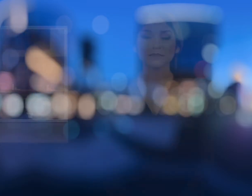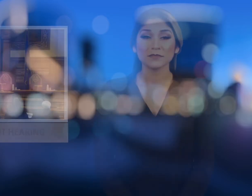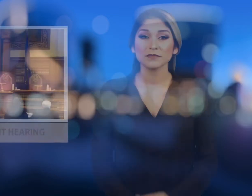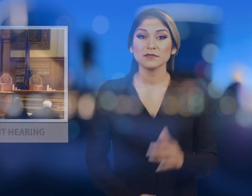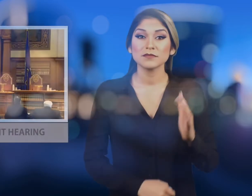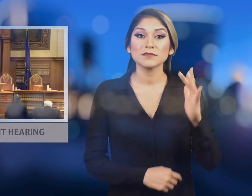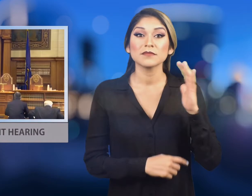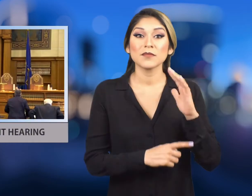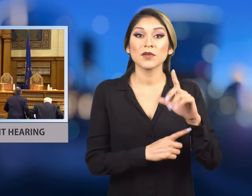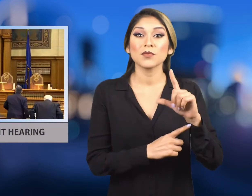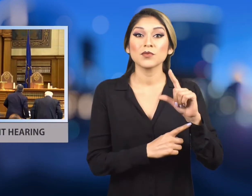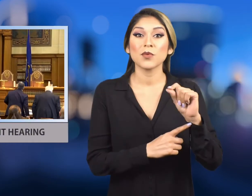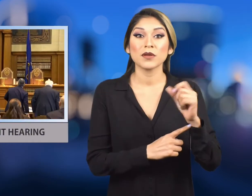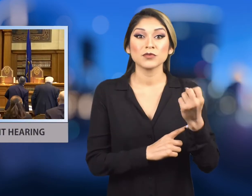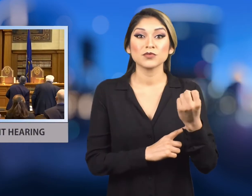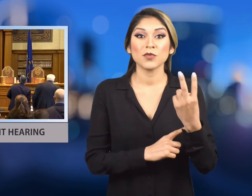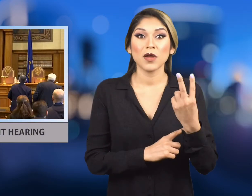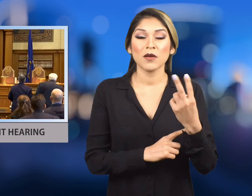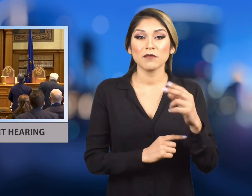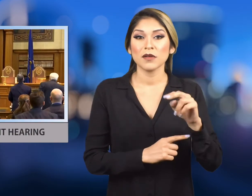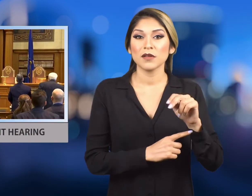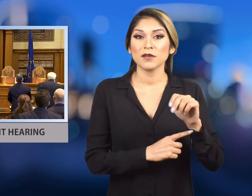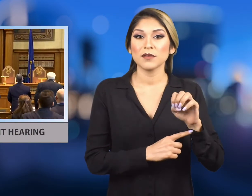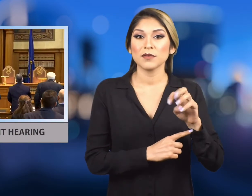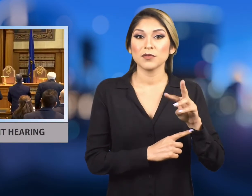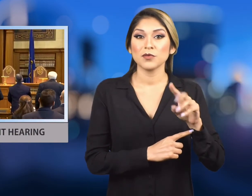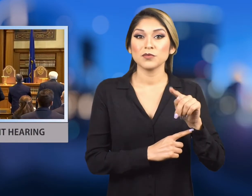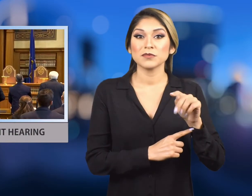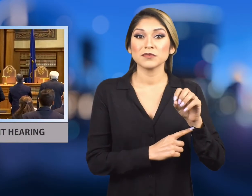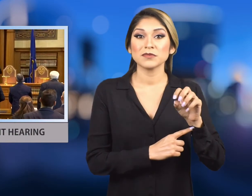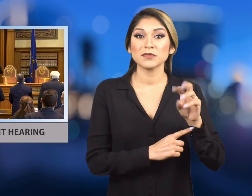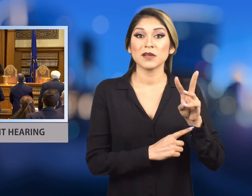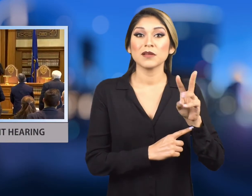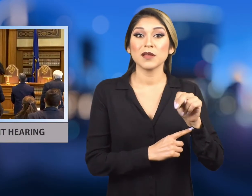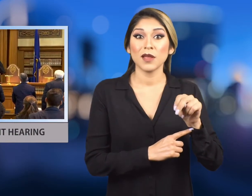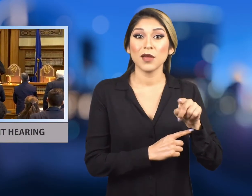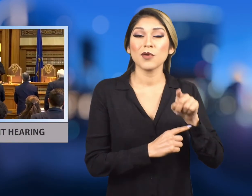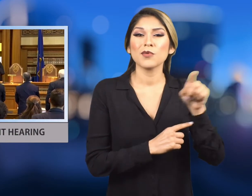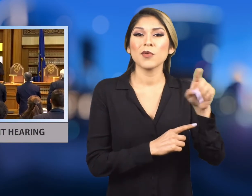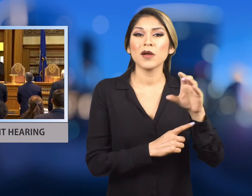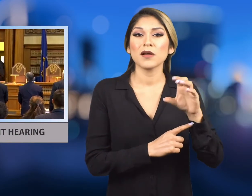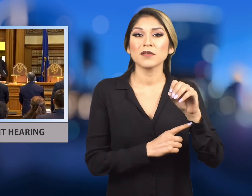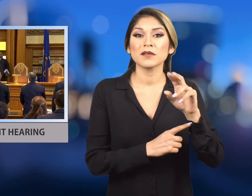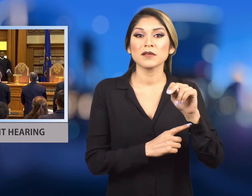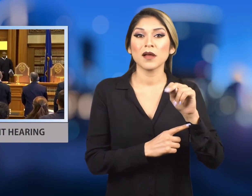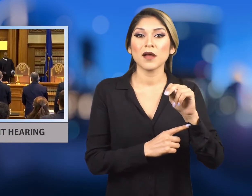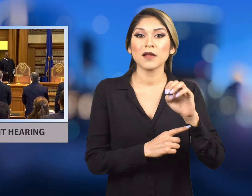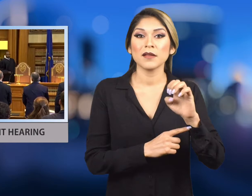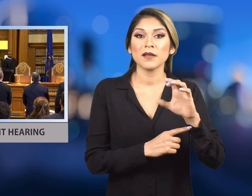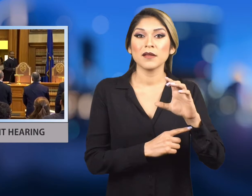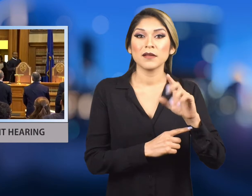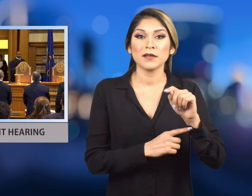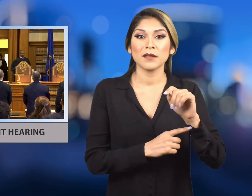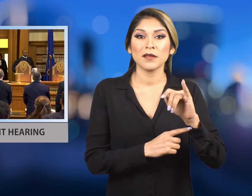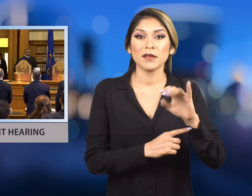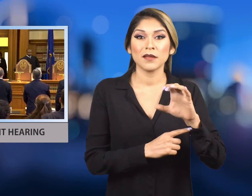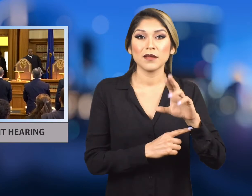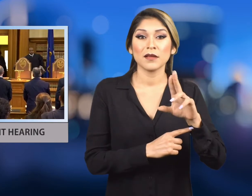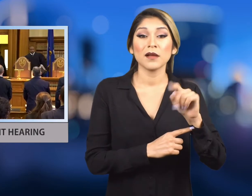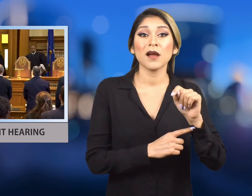Lawyers for the victims of the 2012